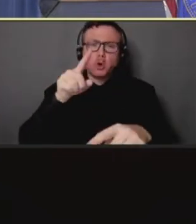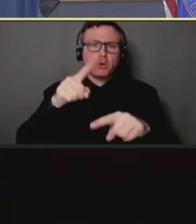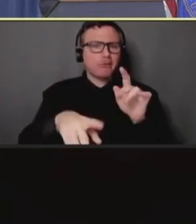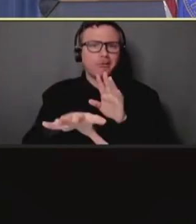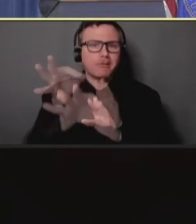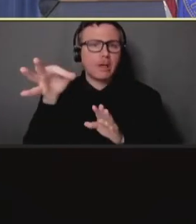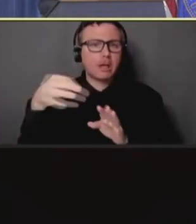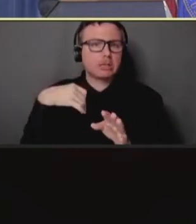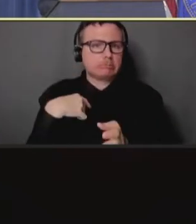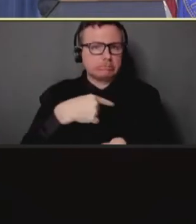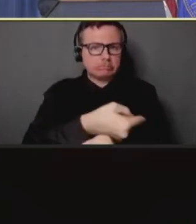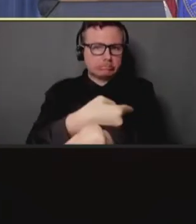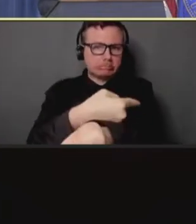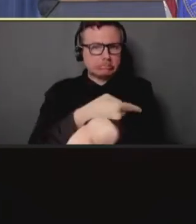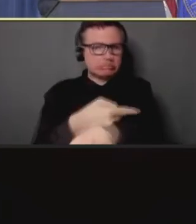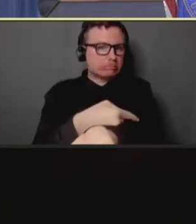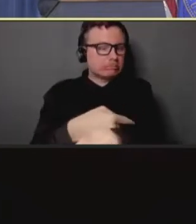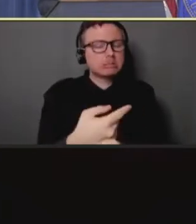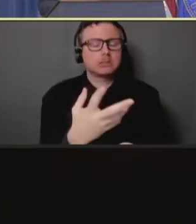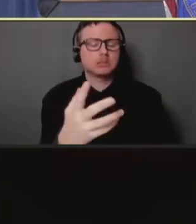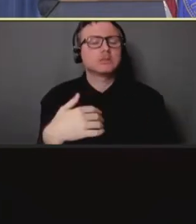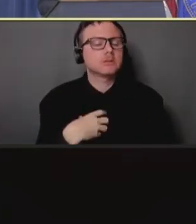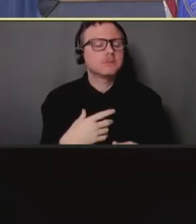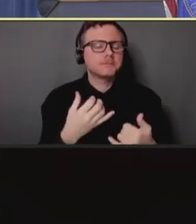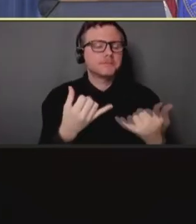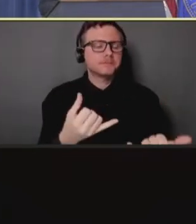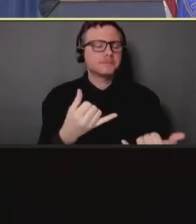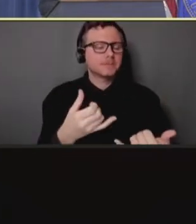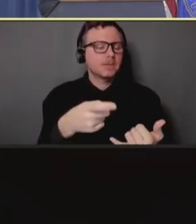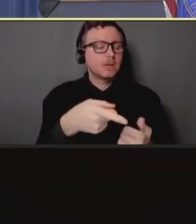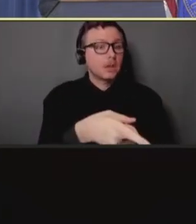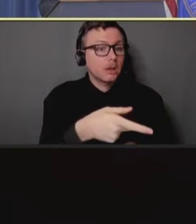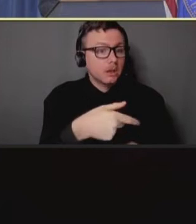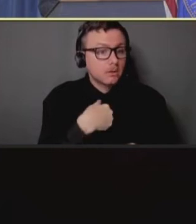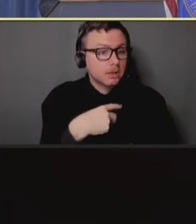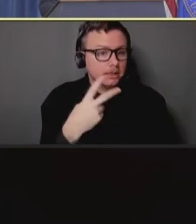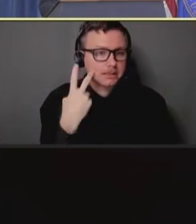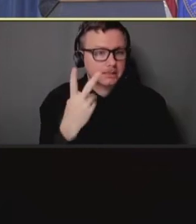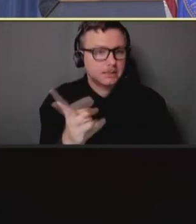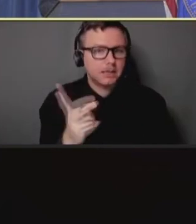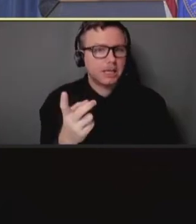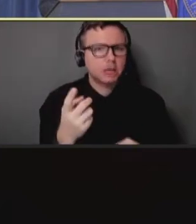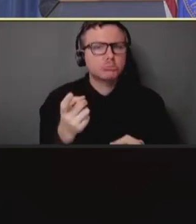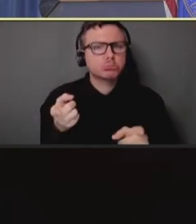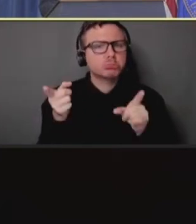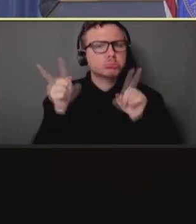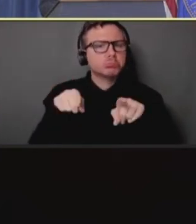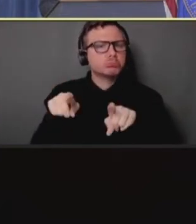In any case, let's take a little bit of a look at what has gone on over past decades